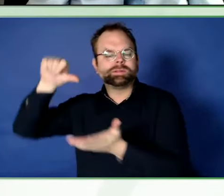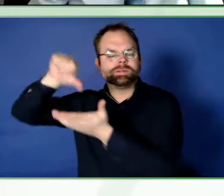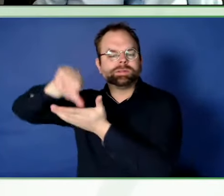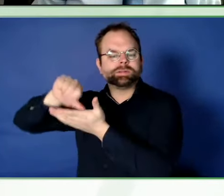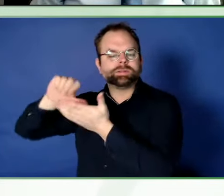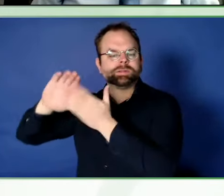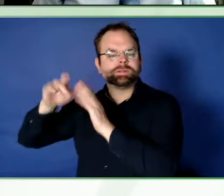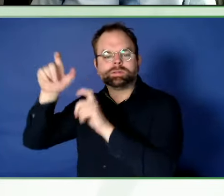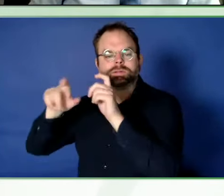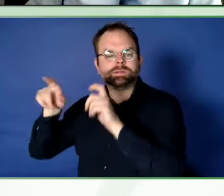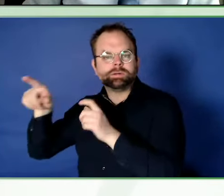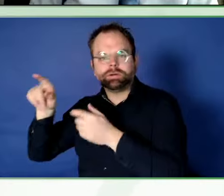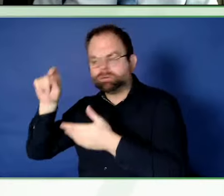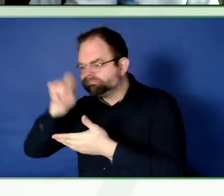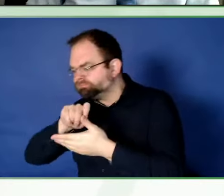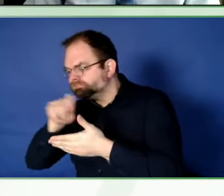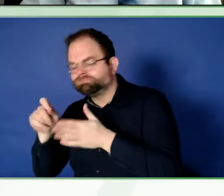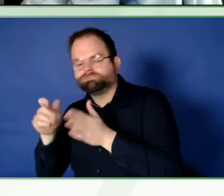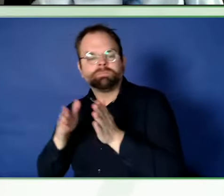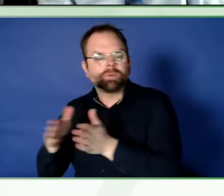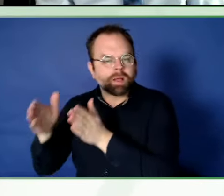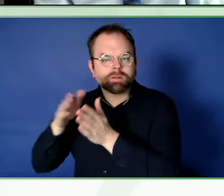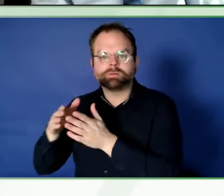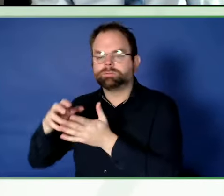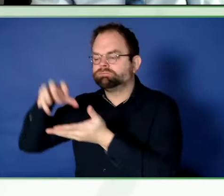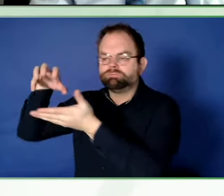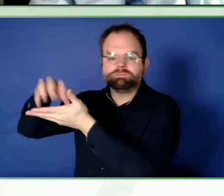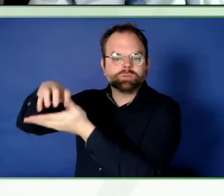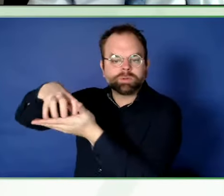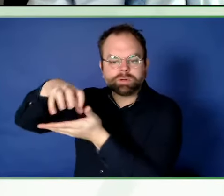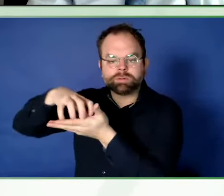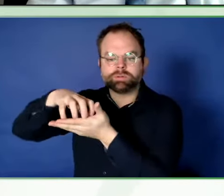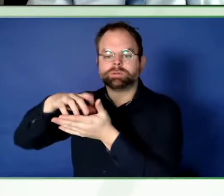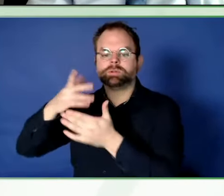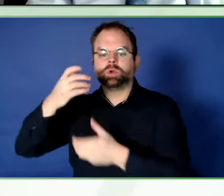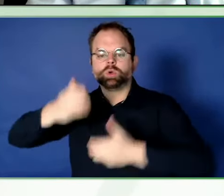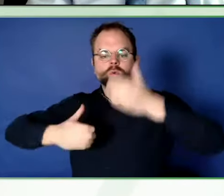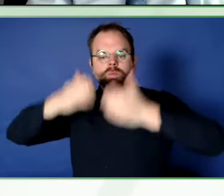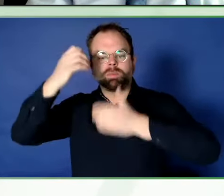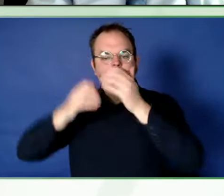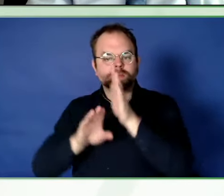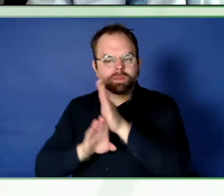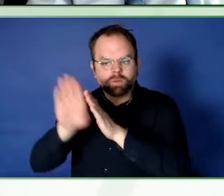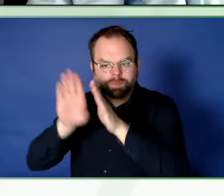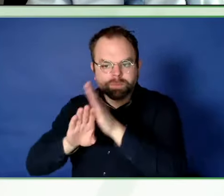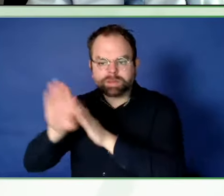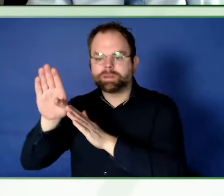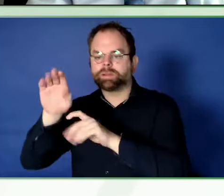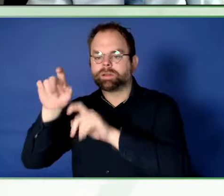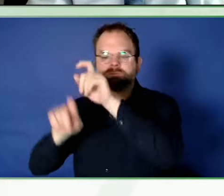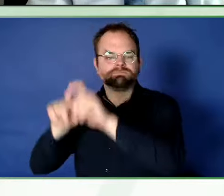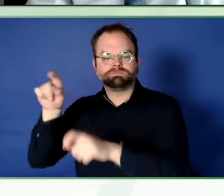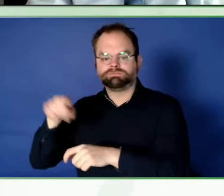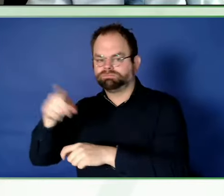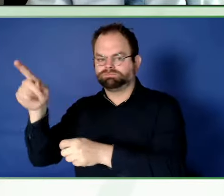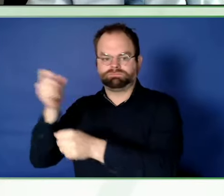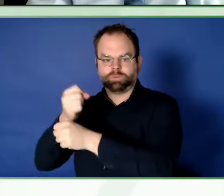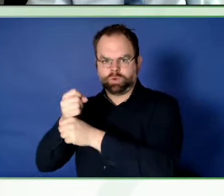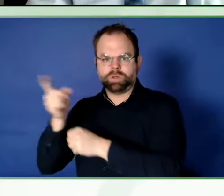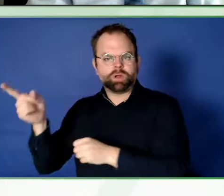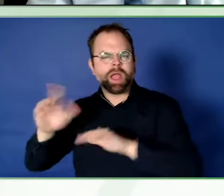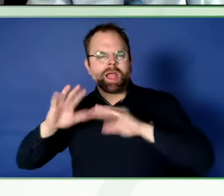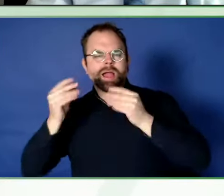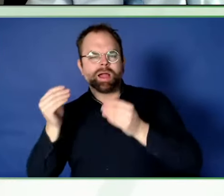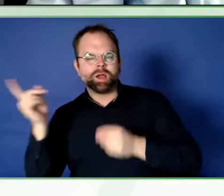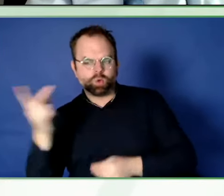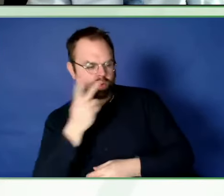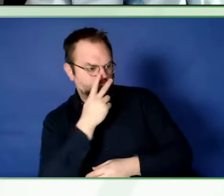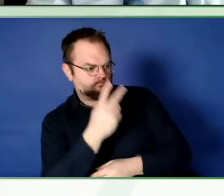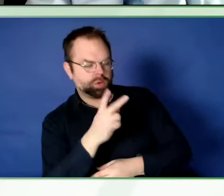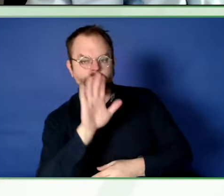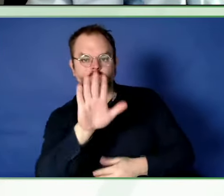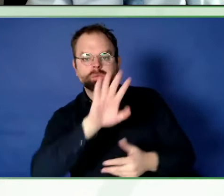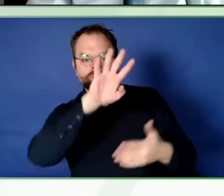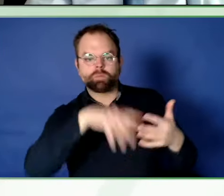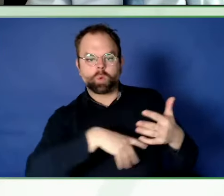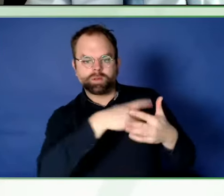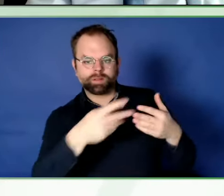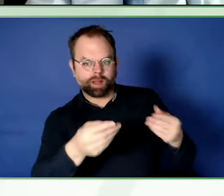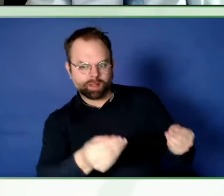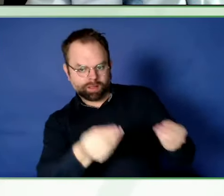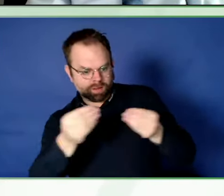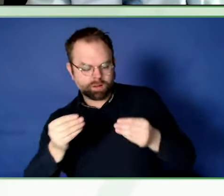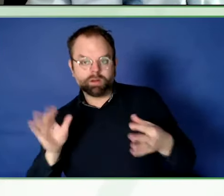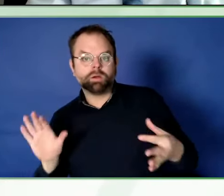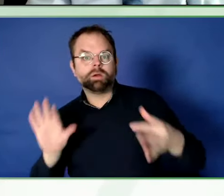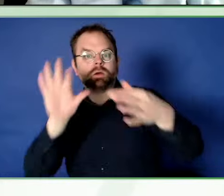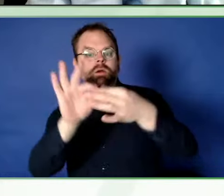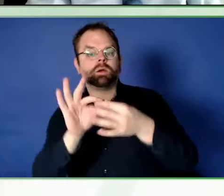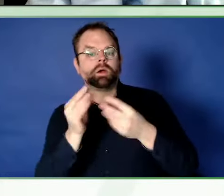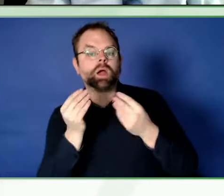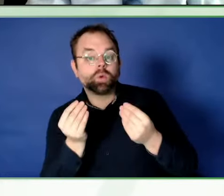I'm honoured to be asked, to communicate with other cities and municipalities.